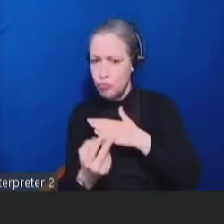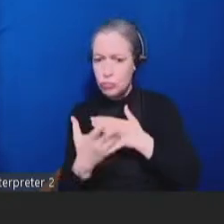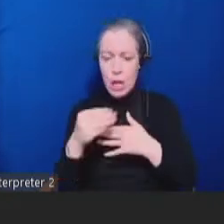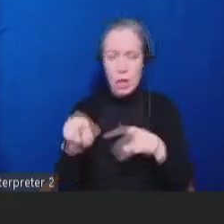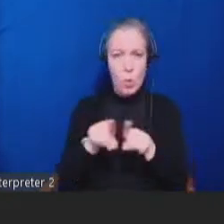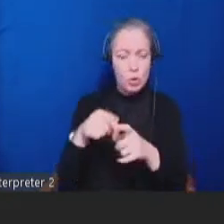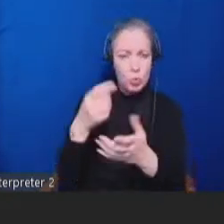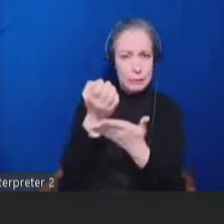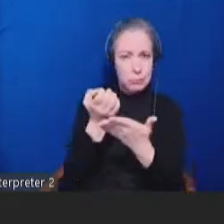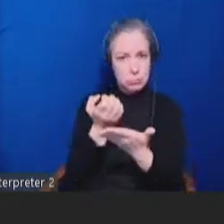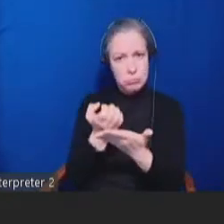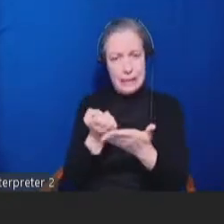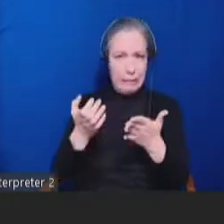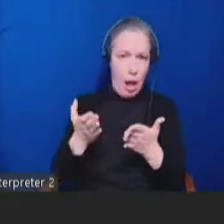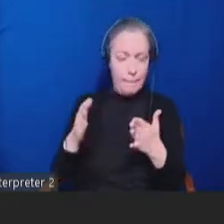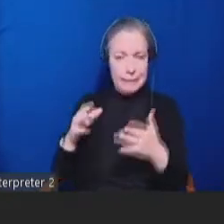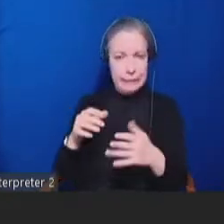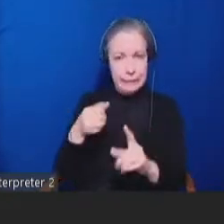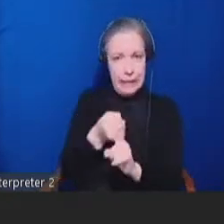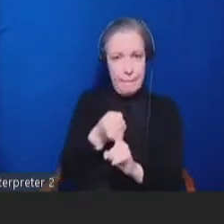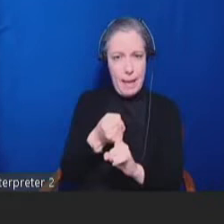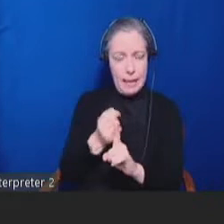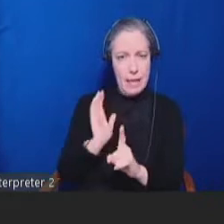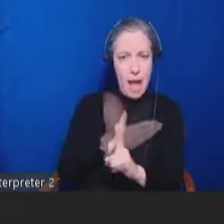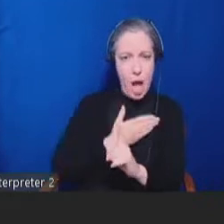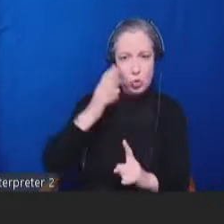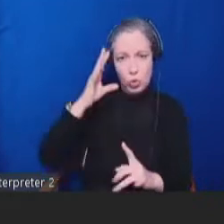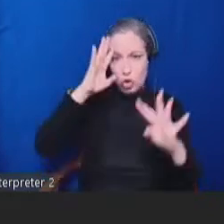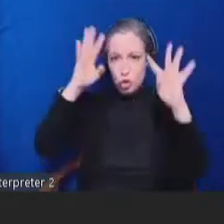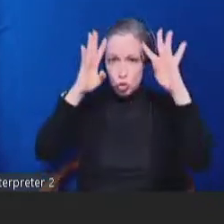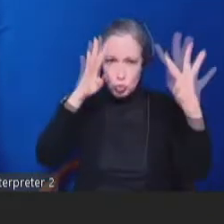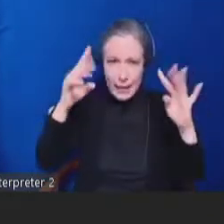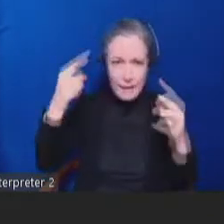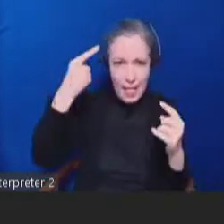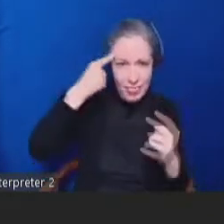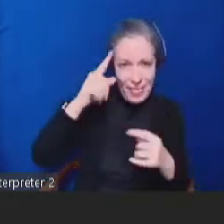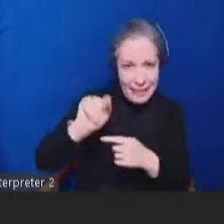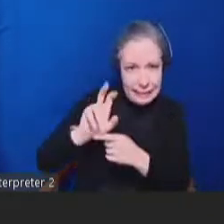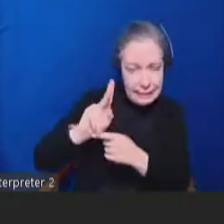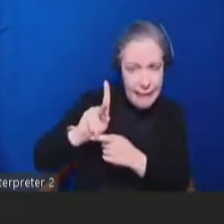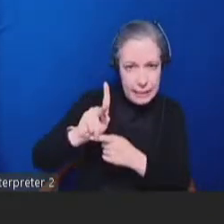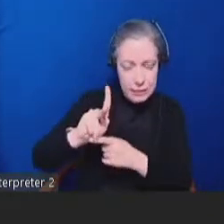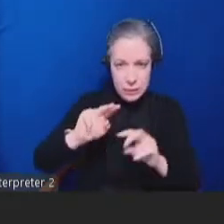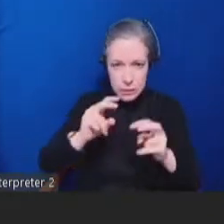policy think-tank or create a storytelling and our media channels to really engage,